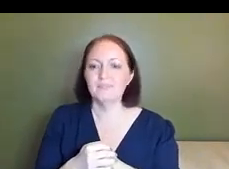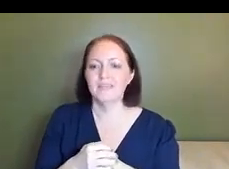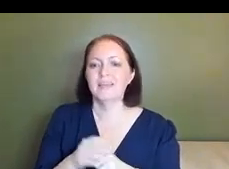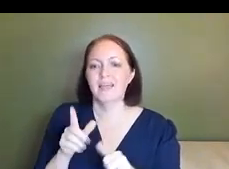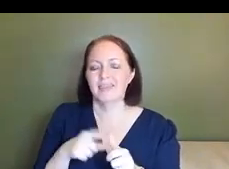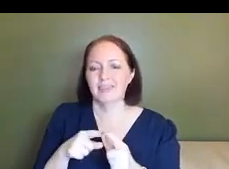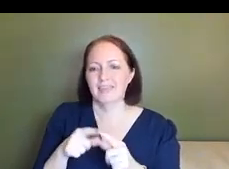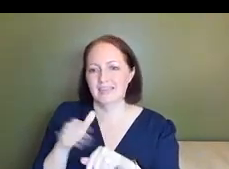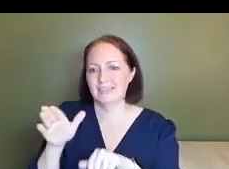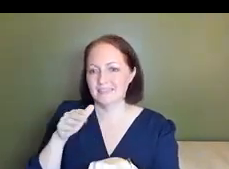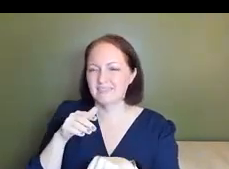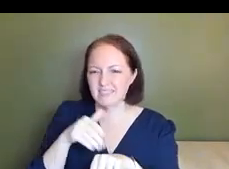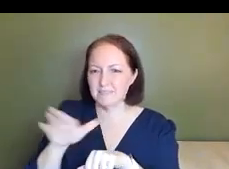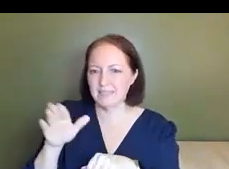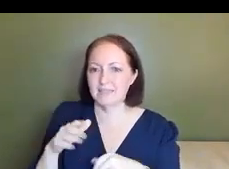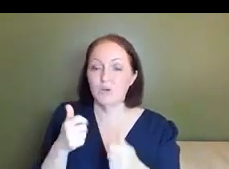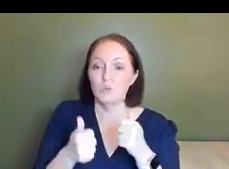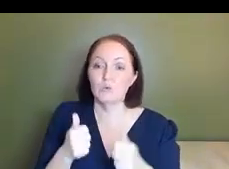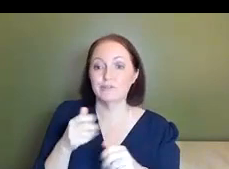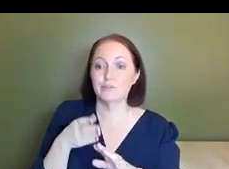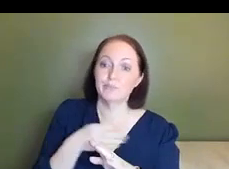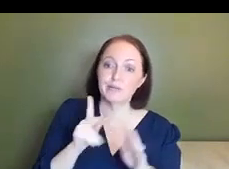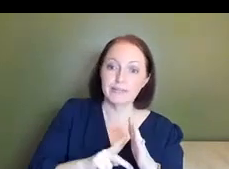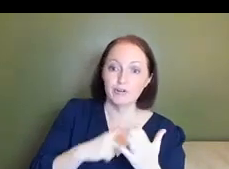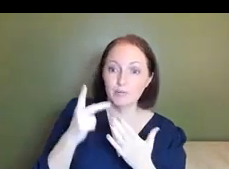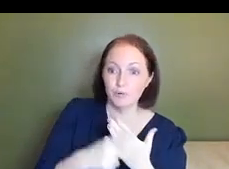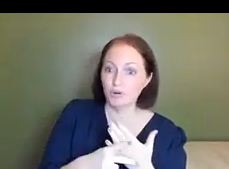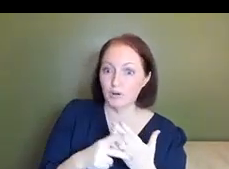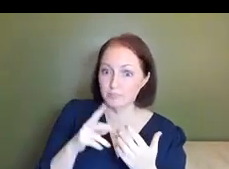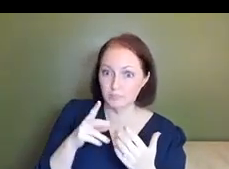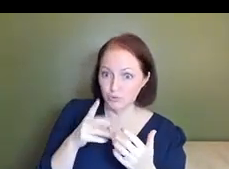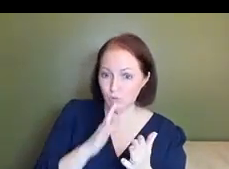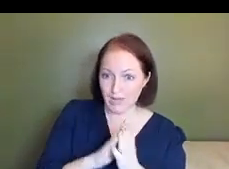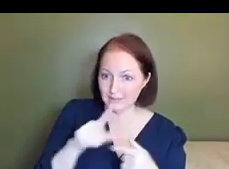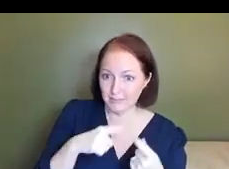For example which PreKindergarten program are you asking about? What kind of LEA or